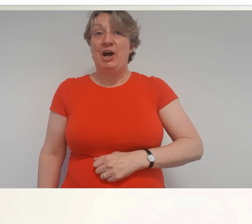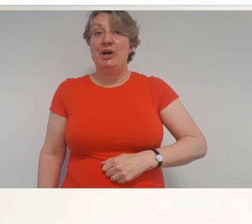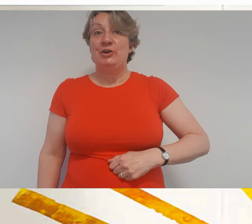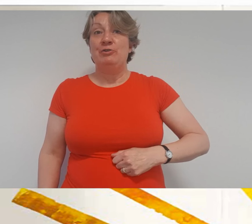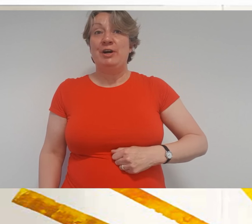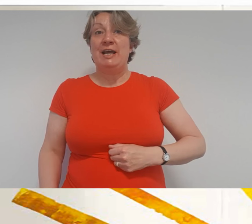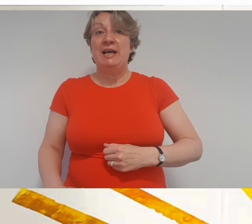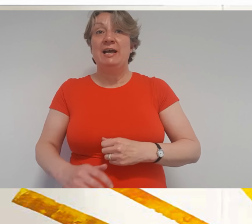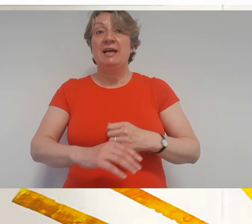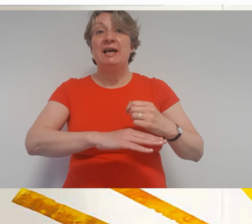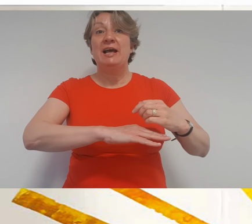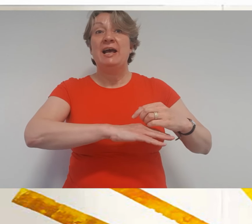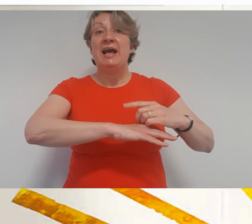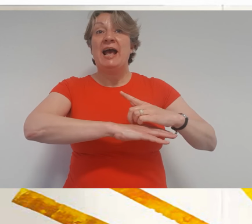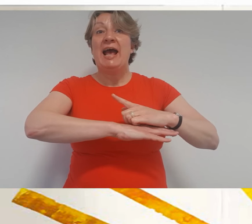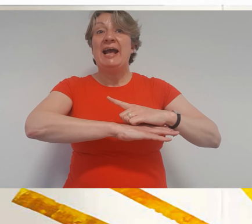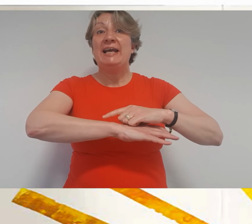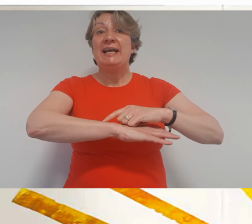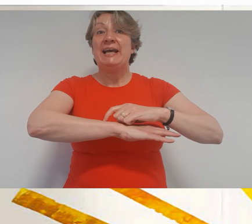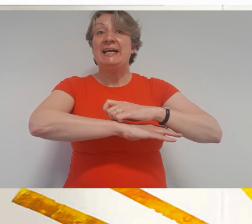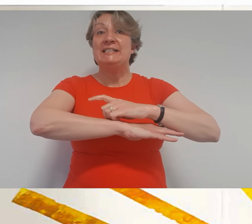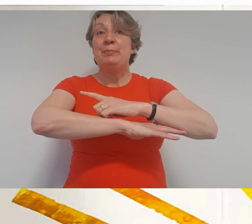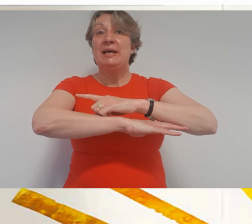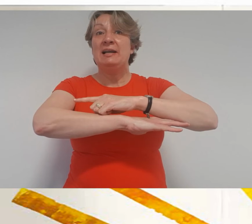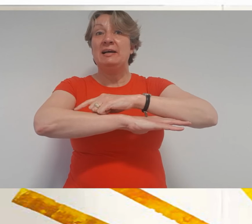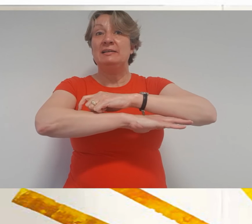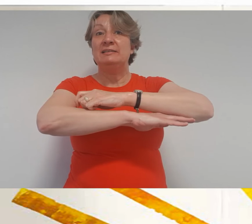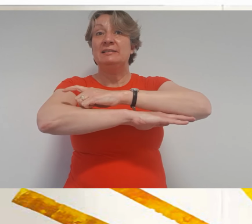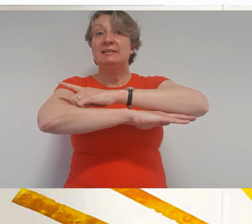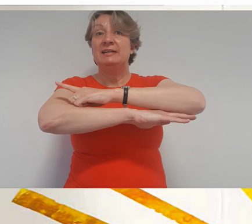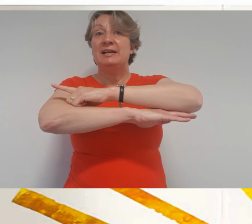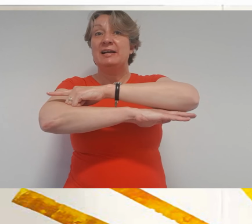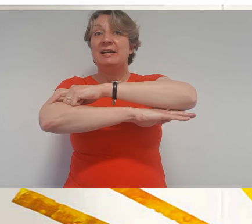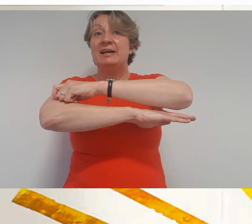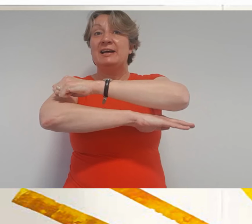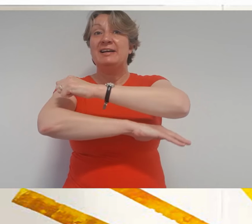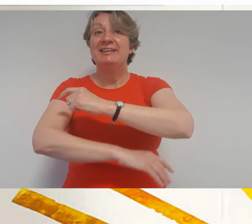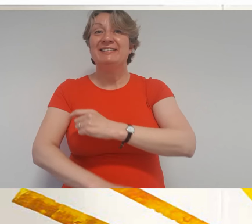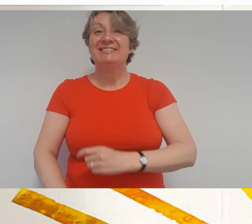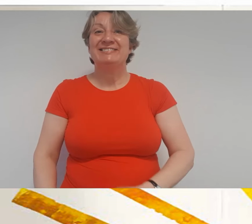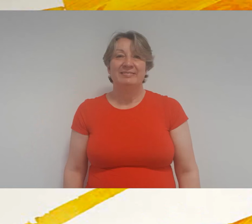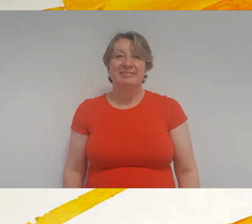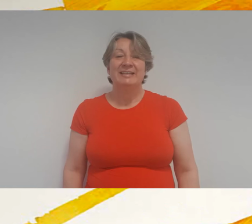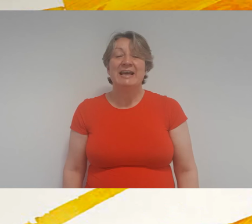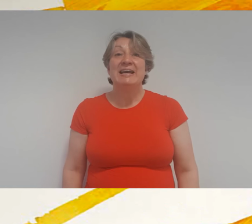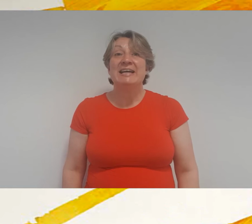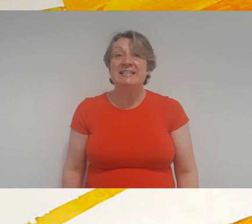hungry caterpillar.